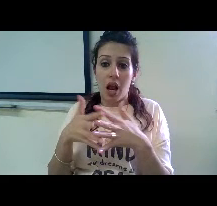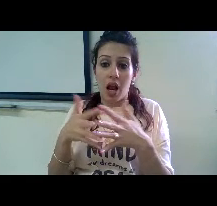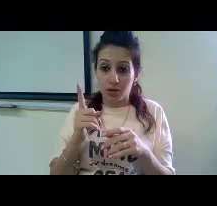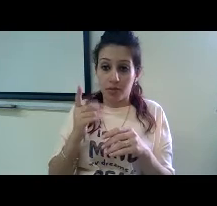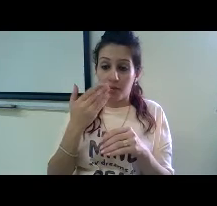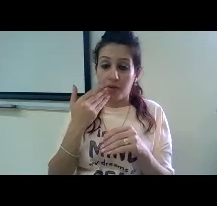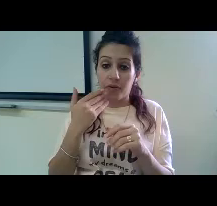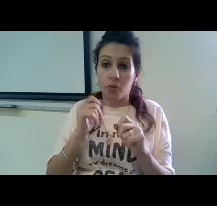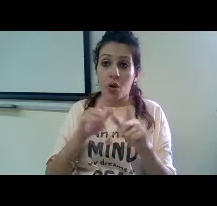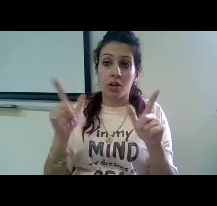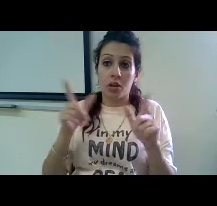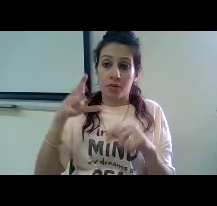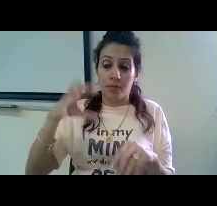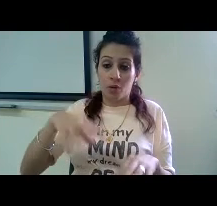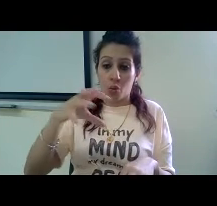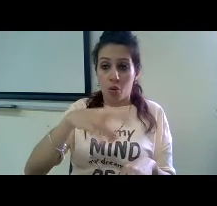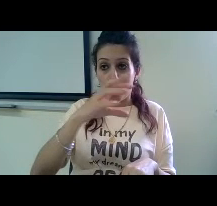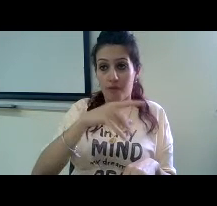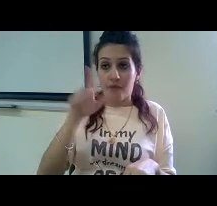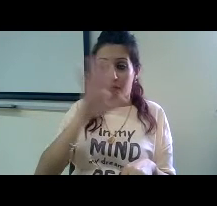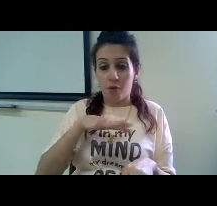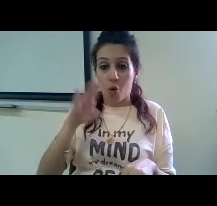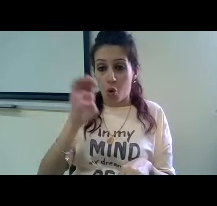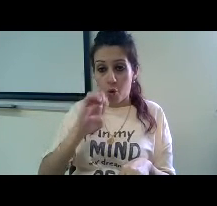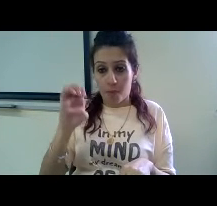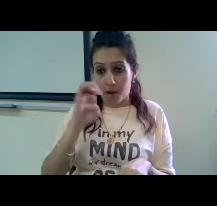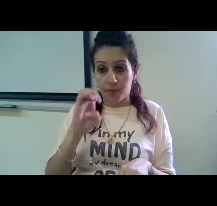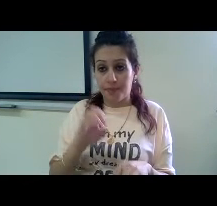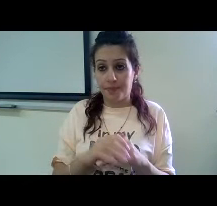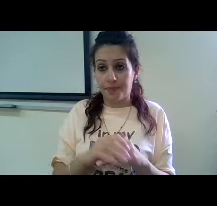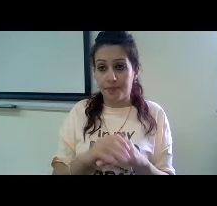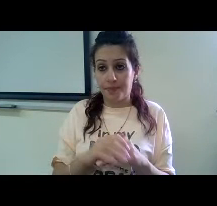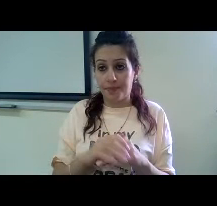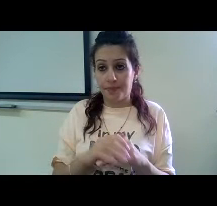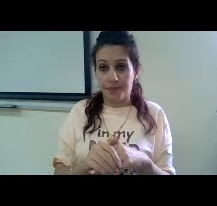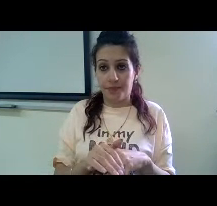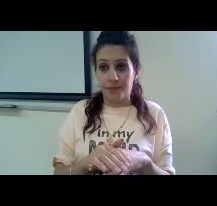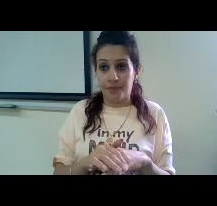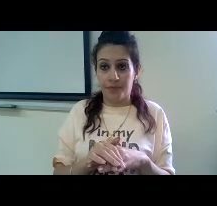What has been very apparent that the biggest thing missing in most